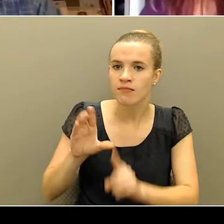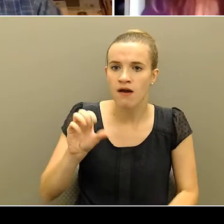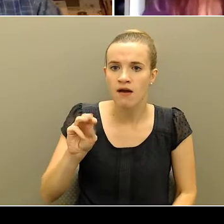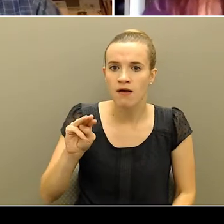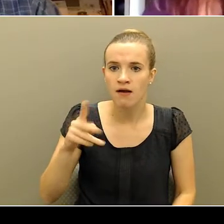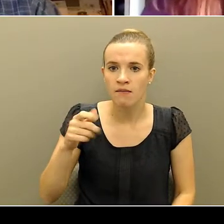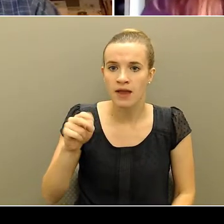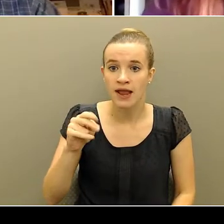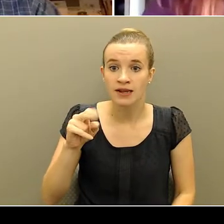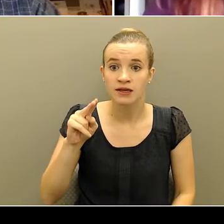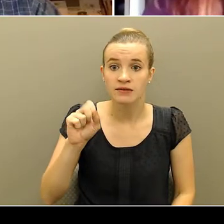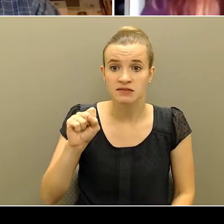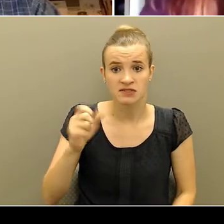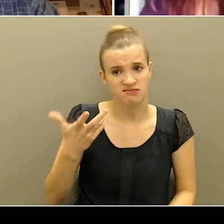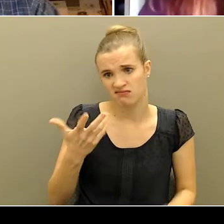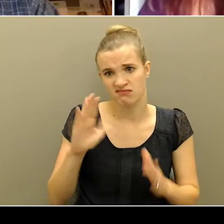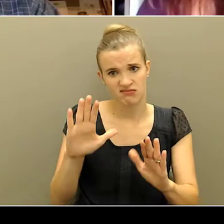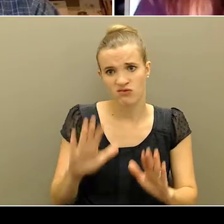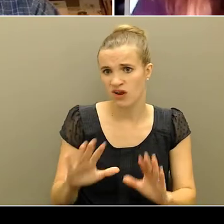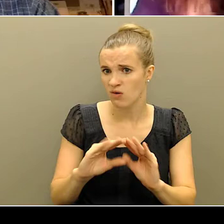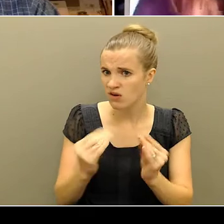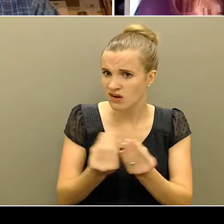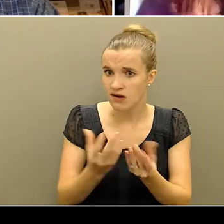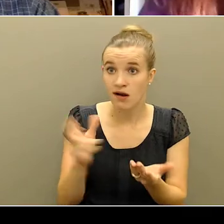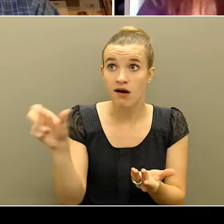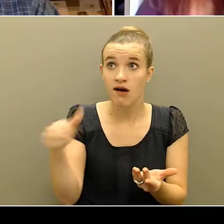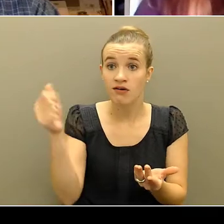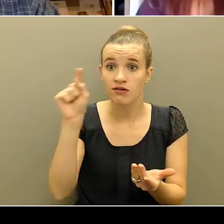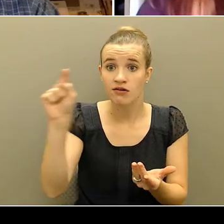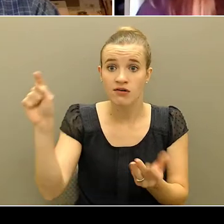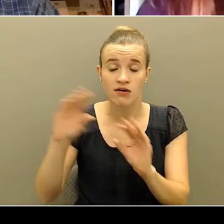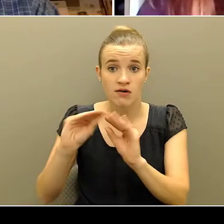can go kayaking. where you can try out these different things you know, like